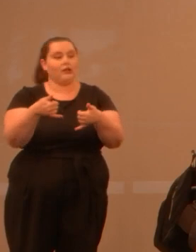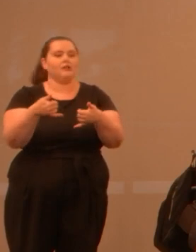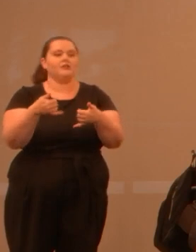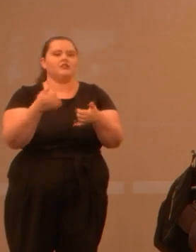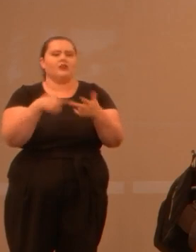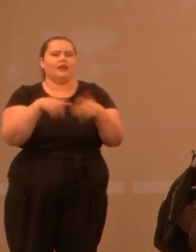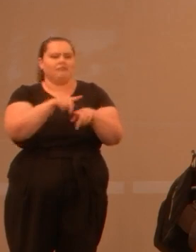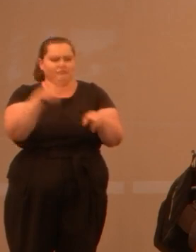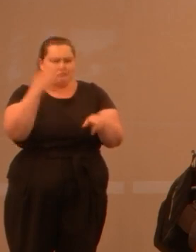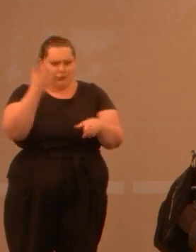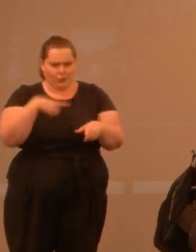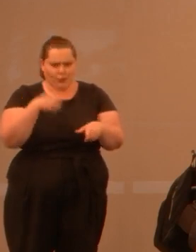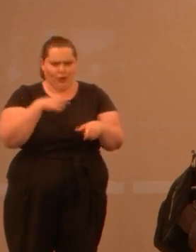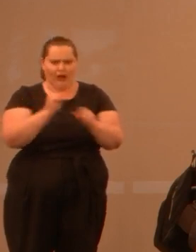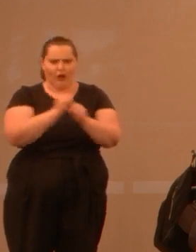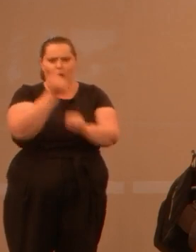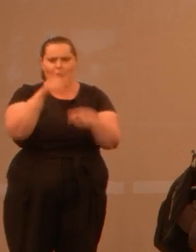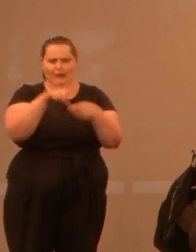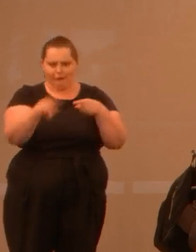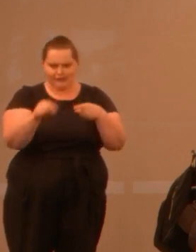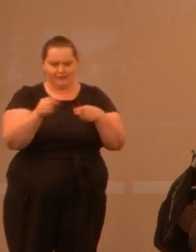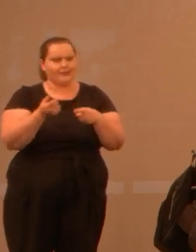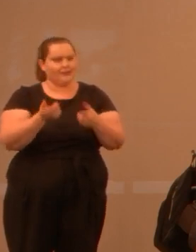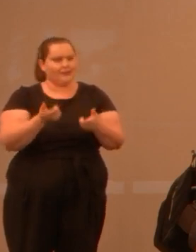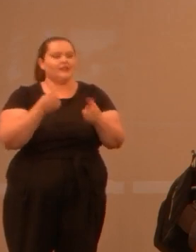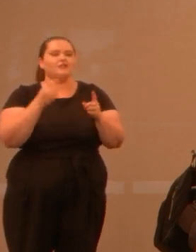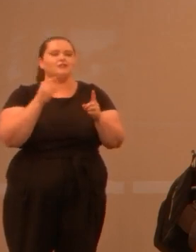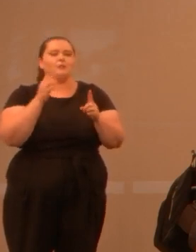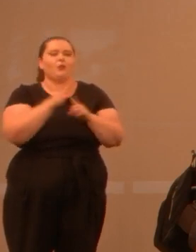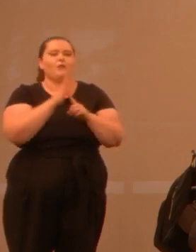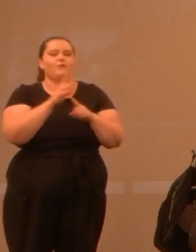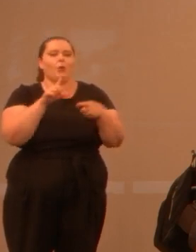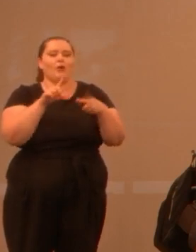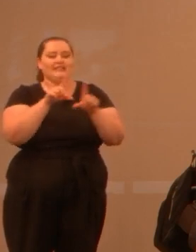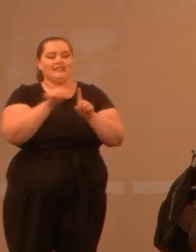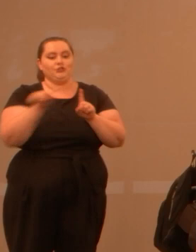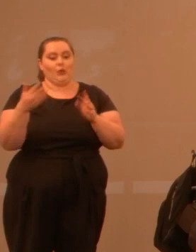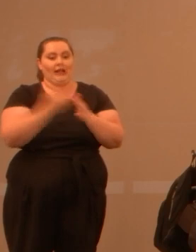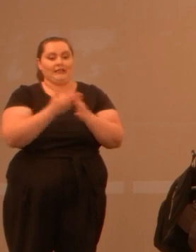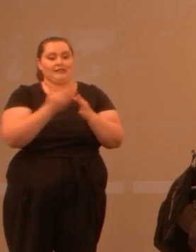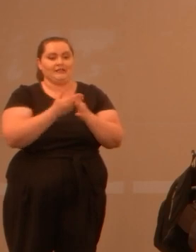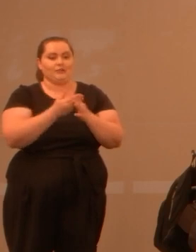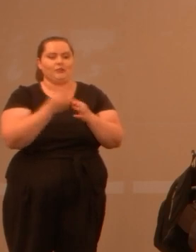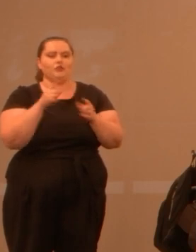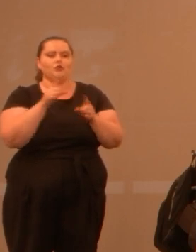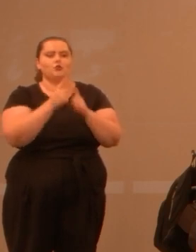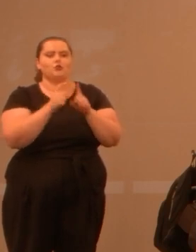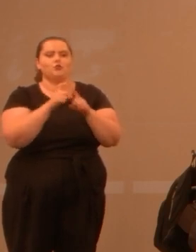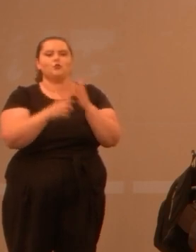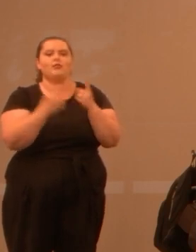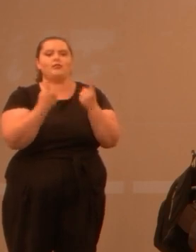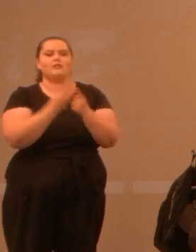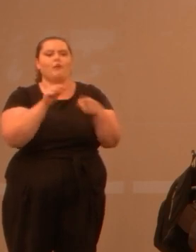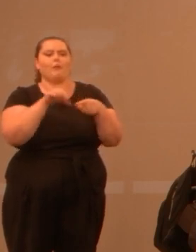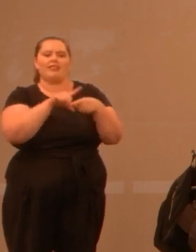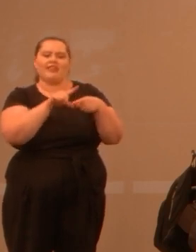Golden Carrot, it's really important in digital access that we do things from a 'carrots' perspective, that we want to celebrate digital access and not